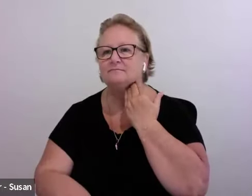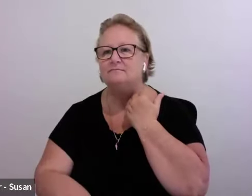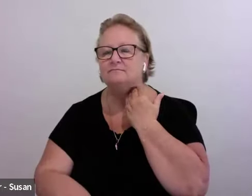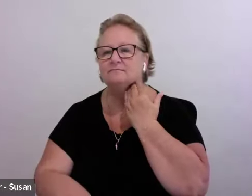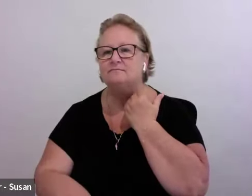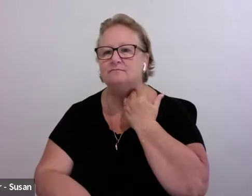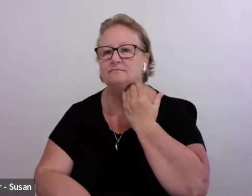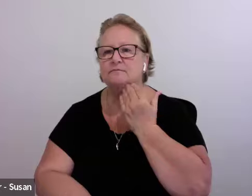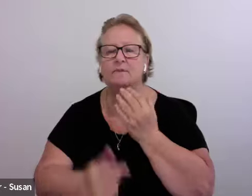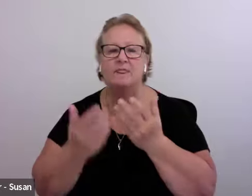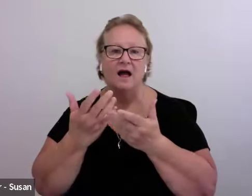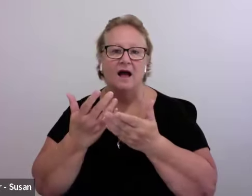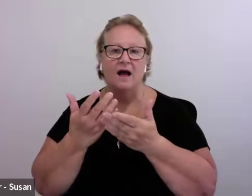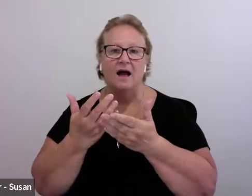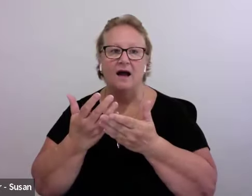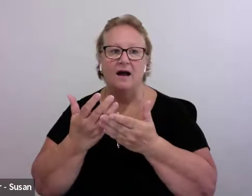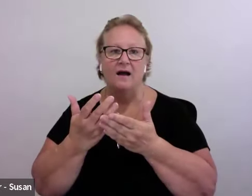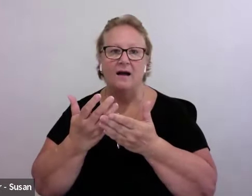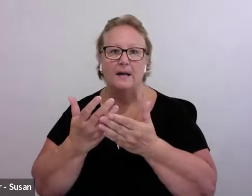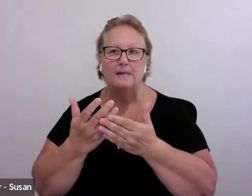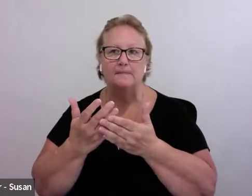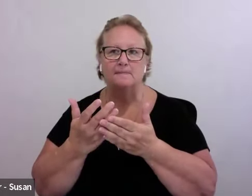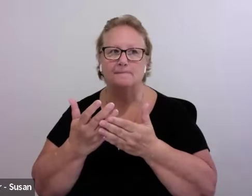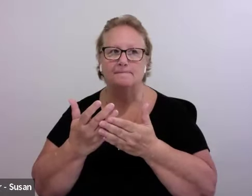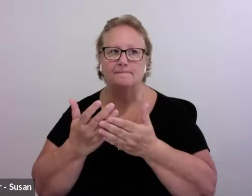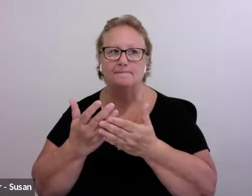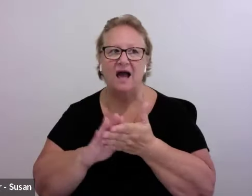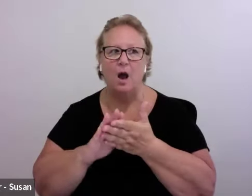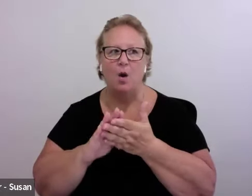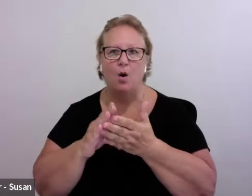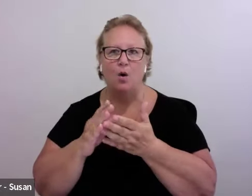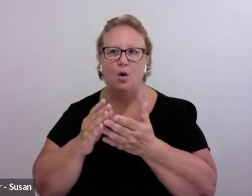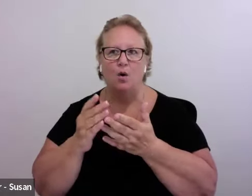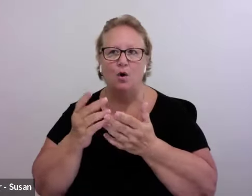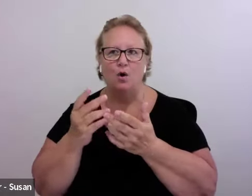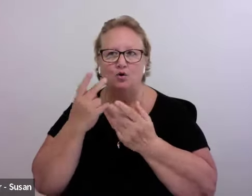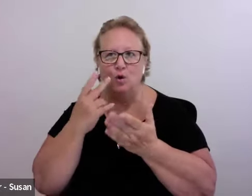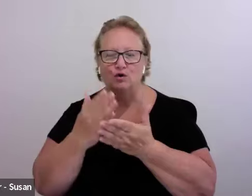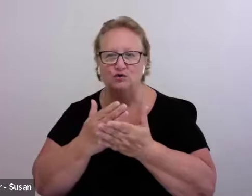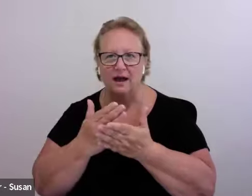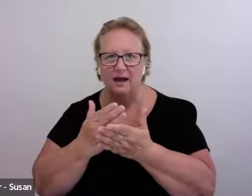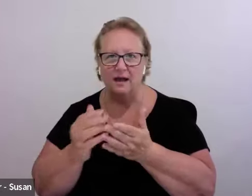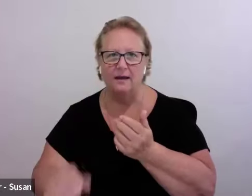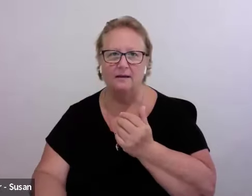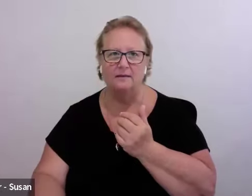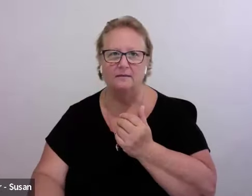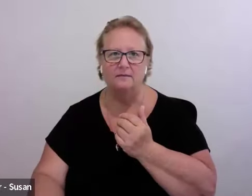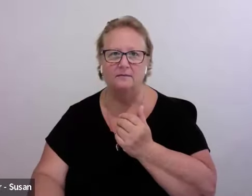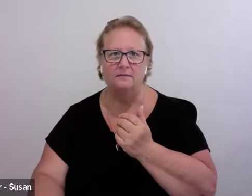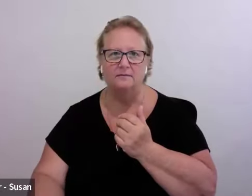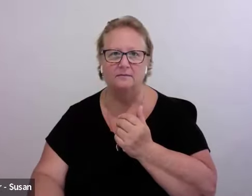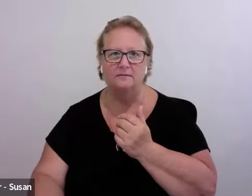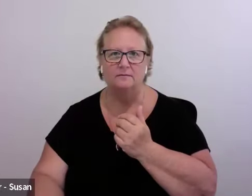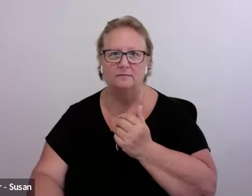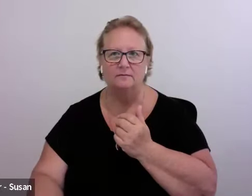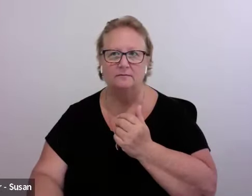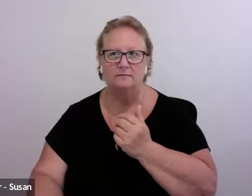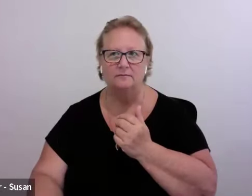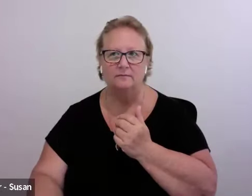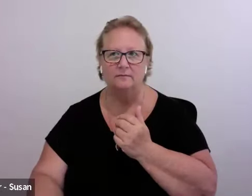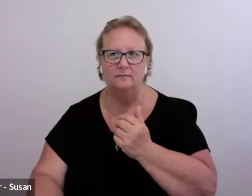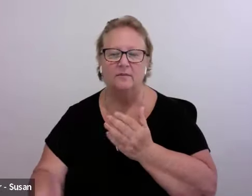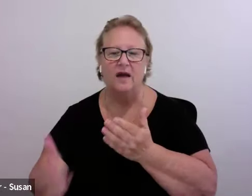Okay. Sorry, I was actually responding to another question